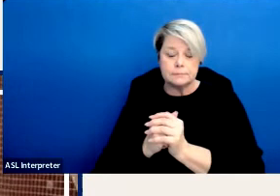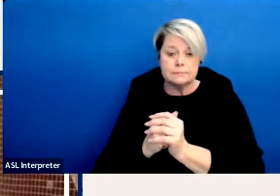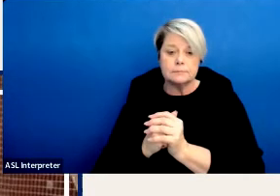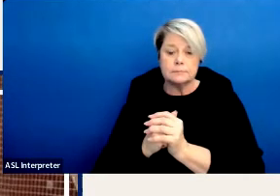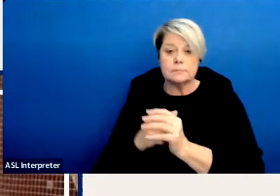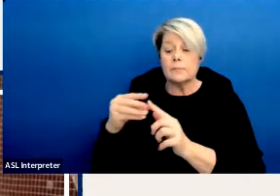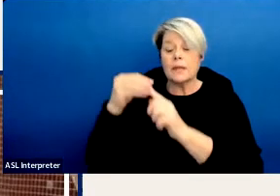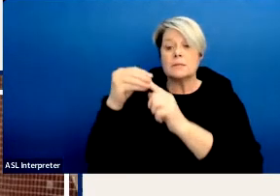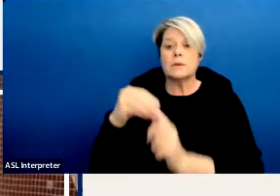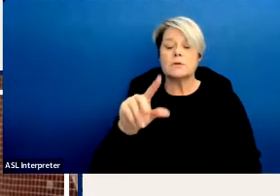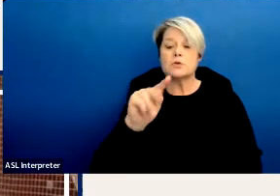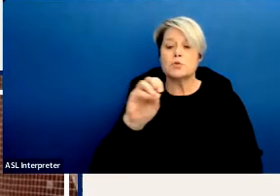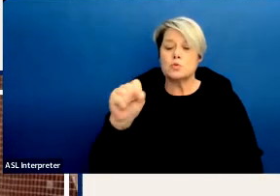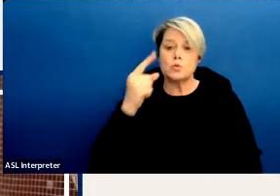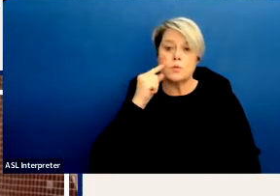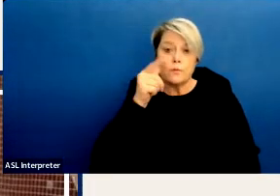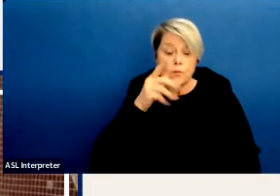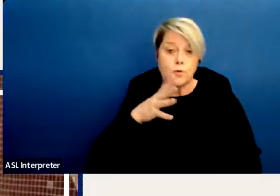and federal and state laws that apply to ag dullchure